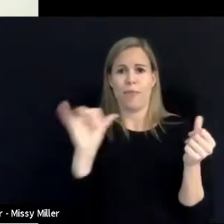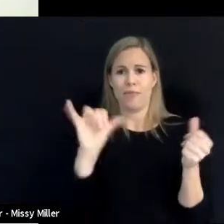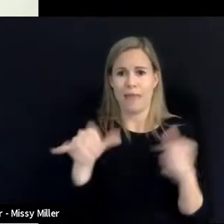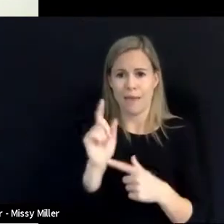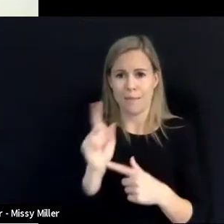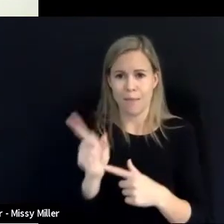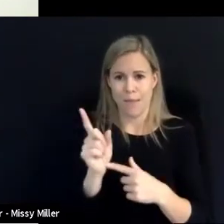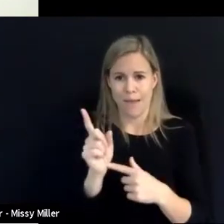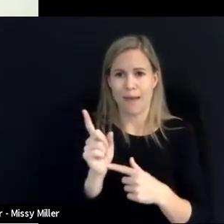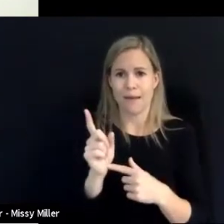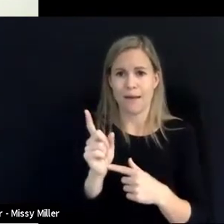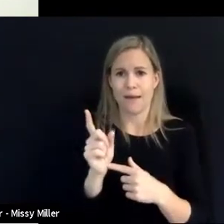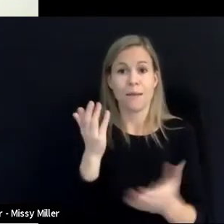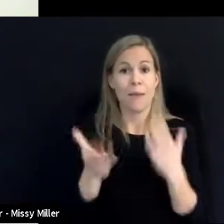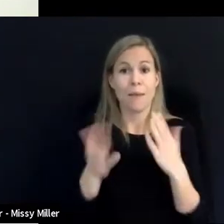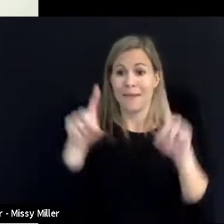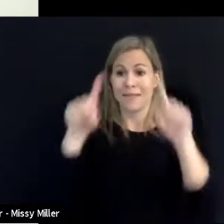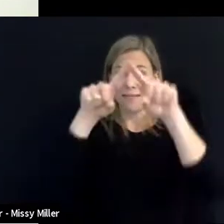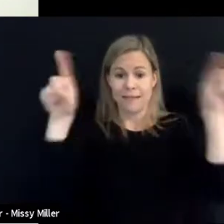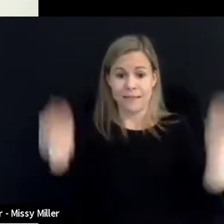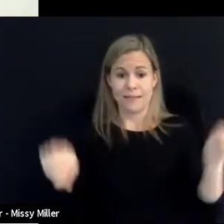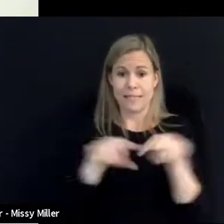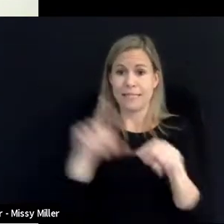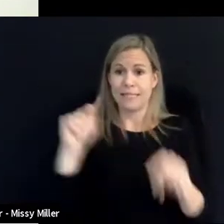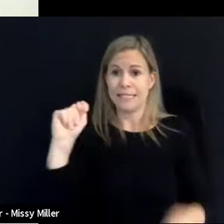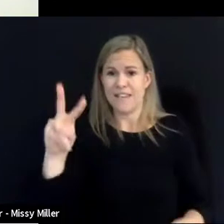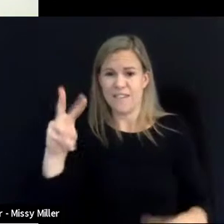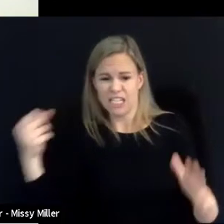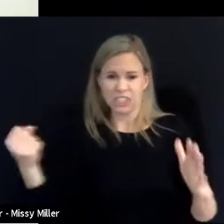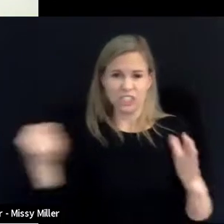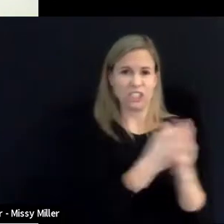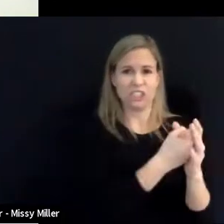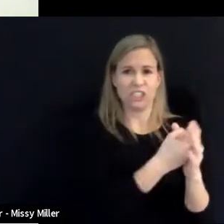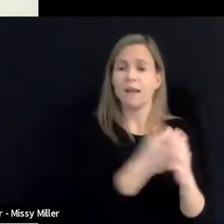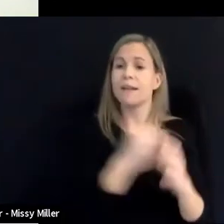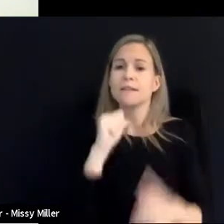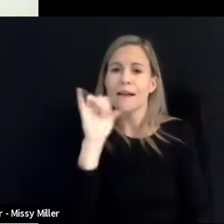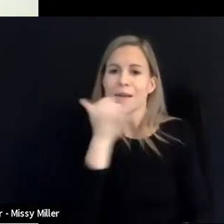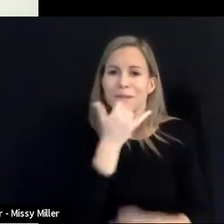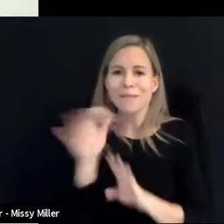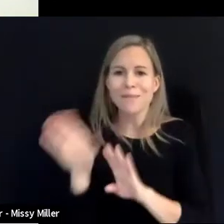Even smashing the TV, I don't really view that as a misbehavior as much as a compulsive behavior that developed,